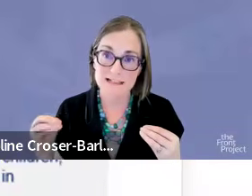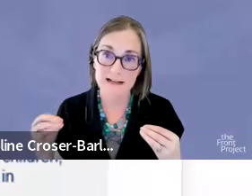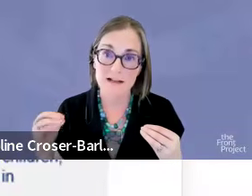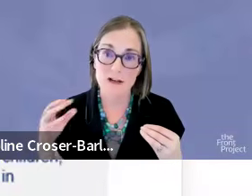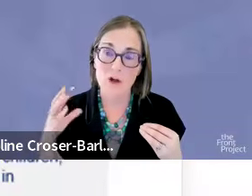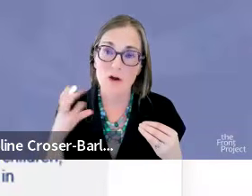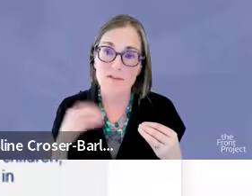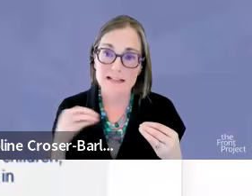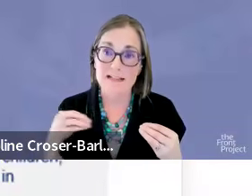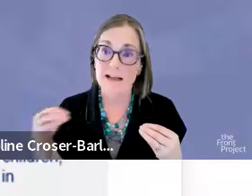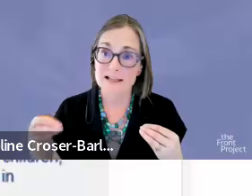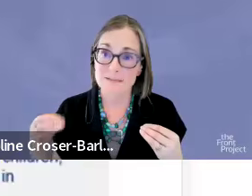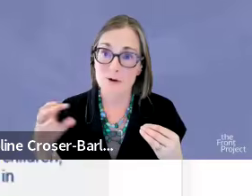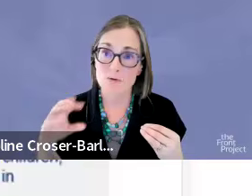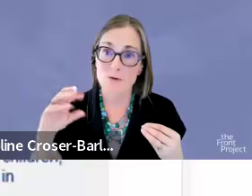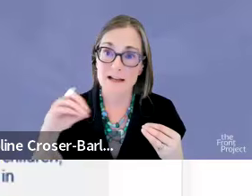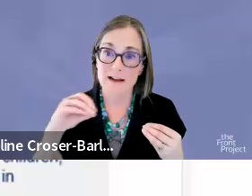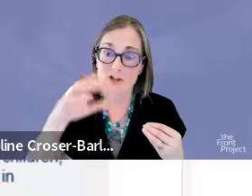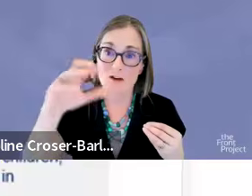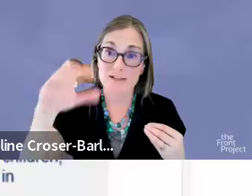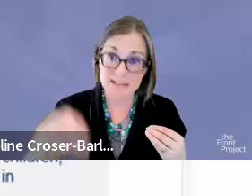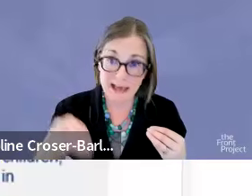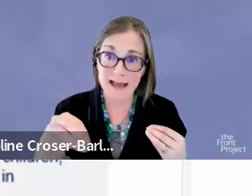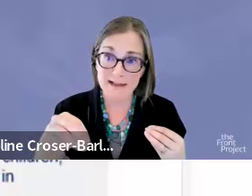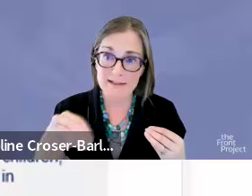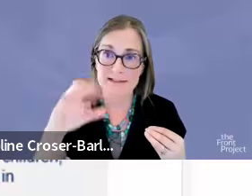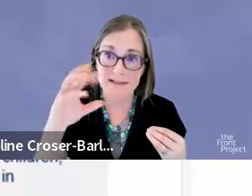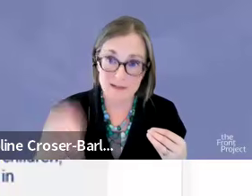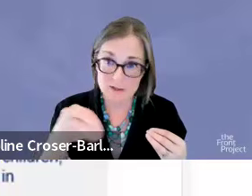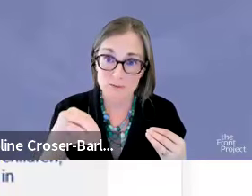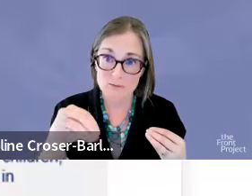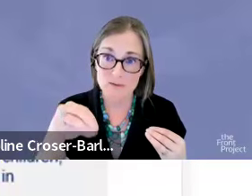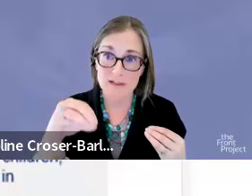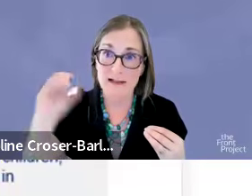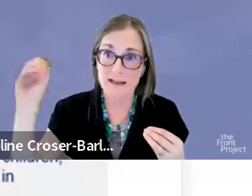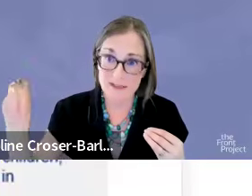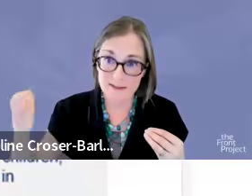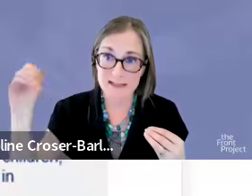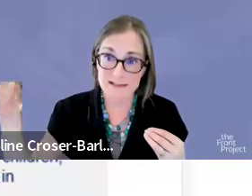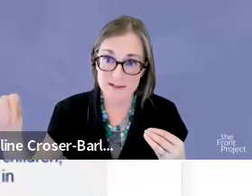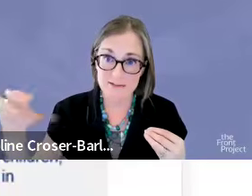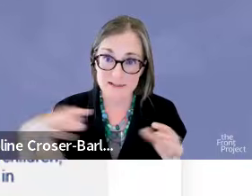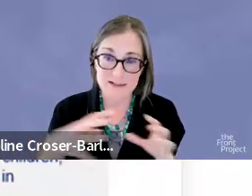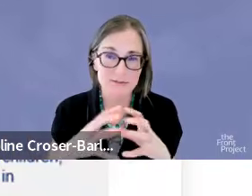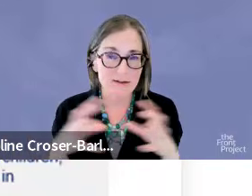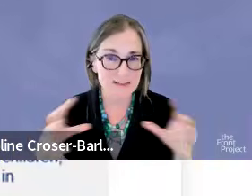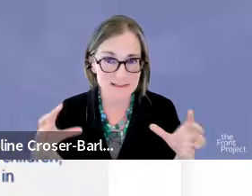idea of an NDIS model where a child is tagged as eligible and then they get a service. Thriving